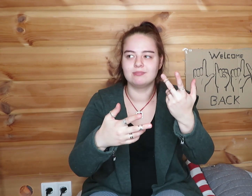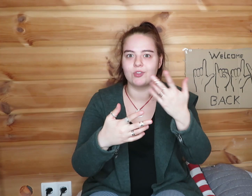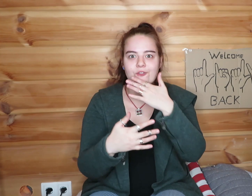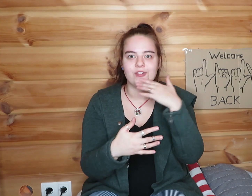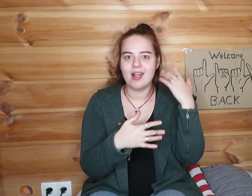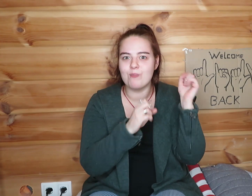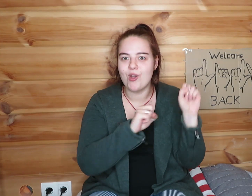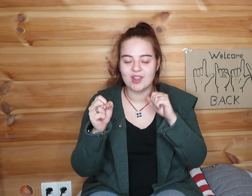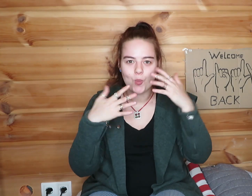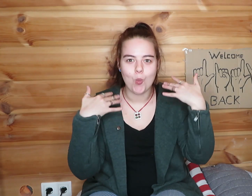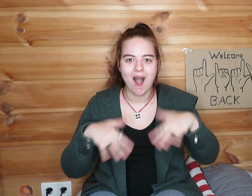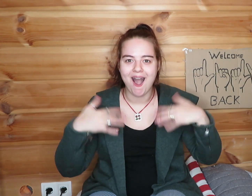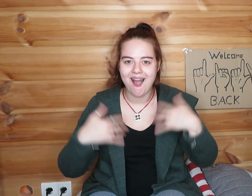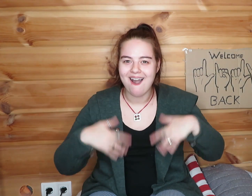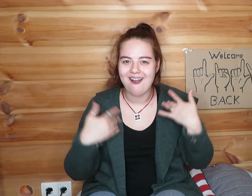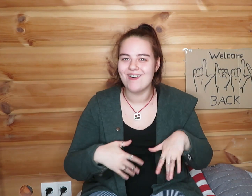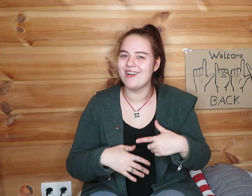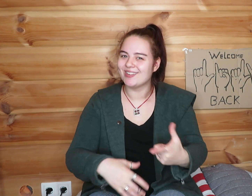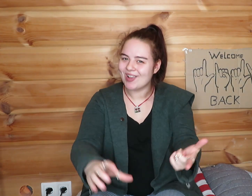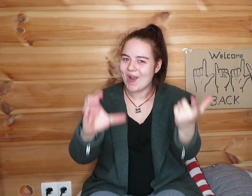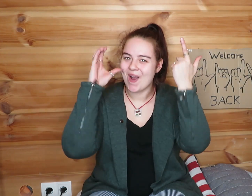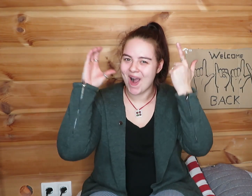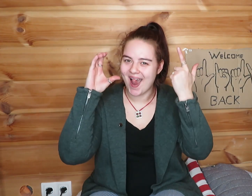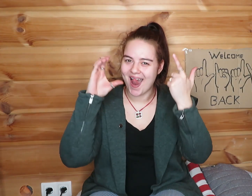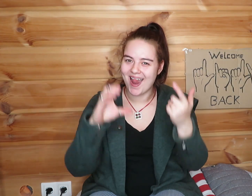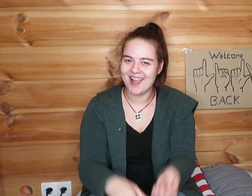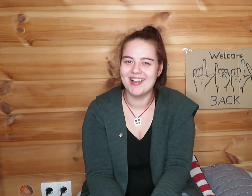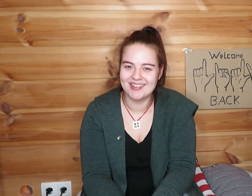There are so many possibilities. WOW! That is very cool.